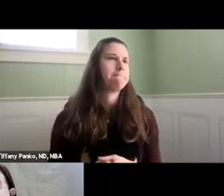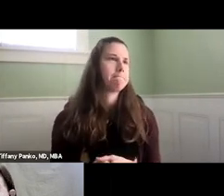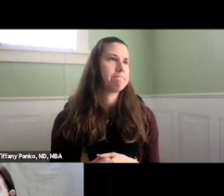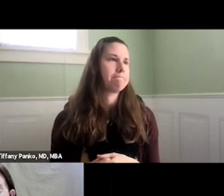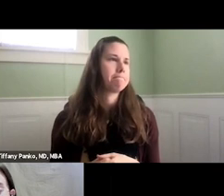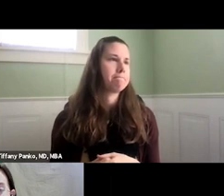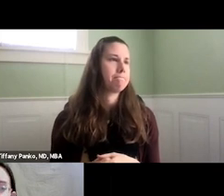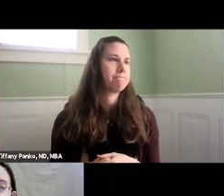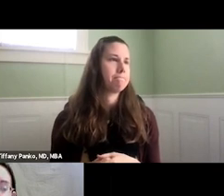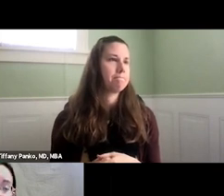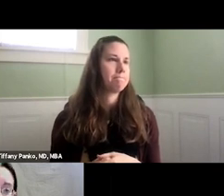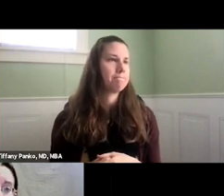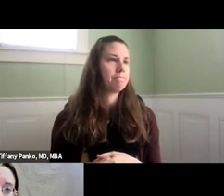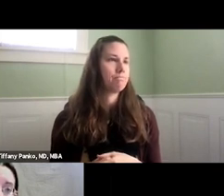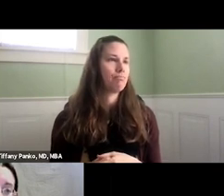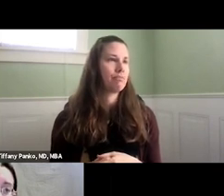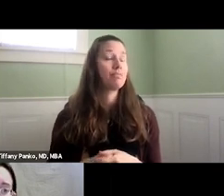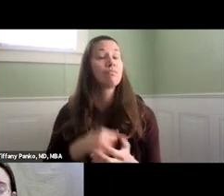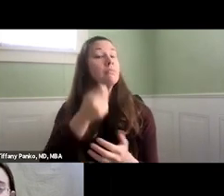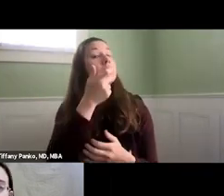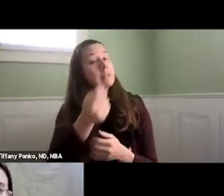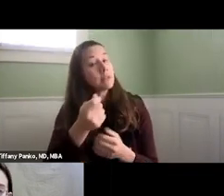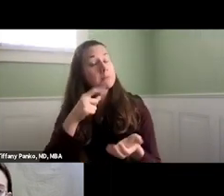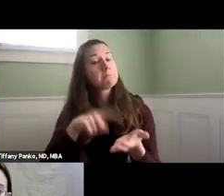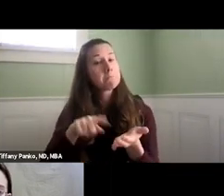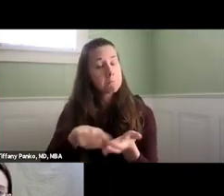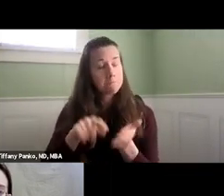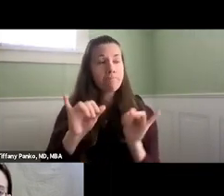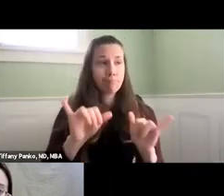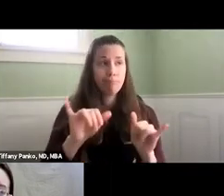with the patient on their level and asking them what they need is critical for healthcare providers.